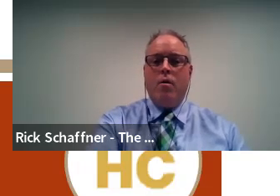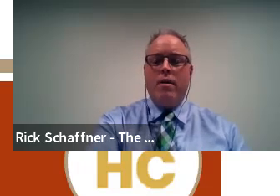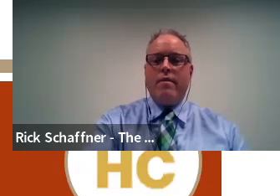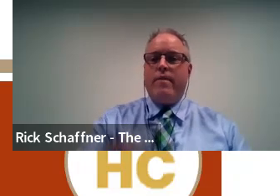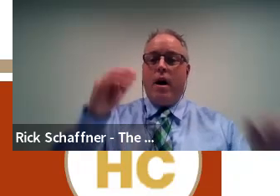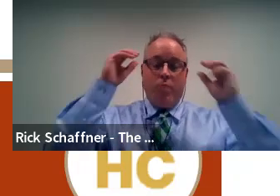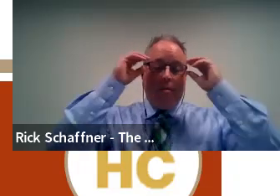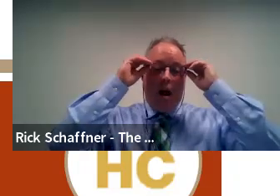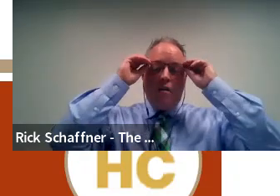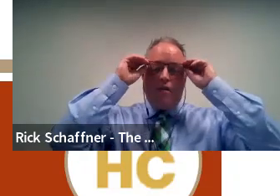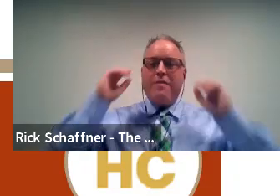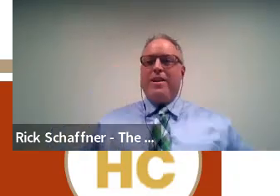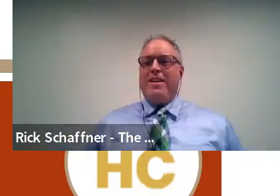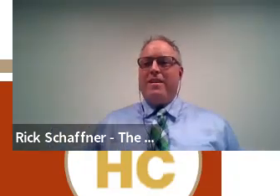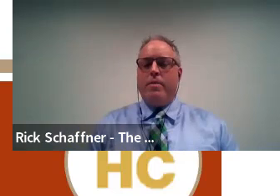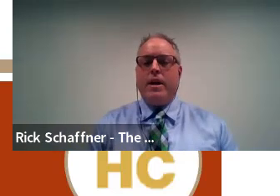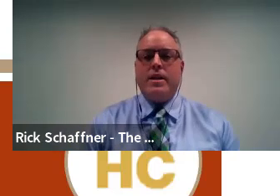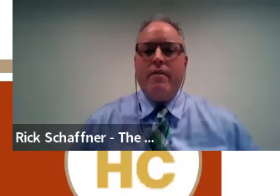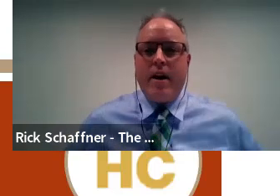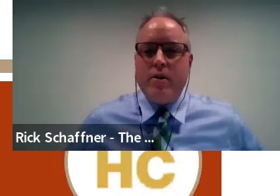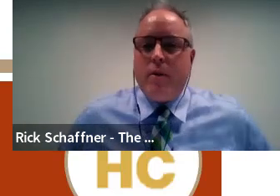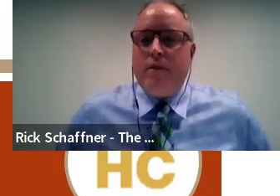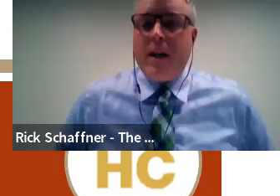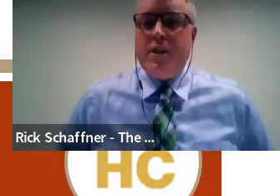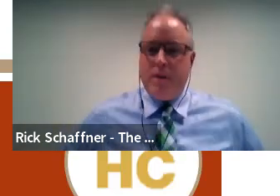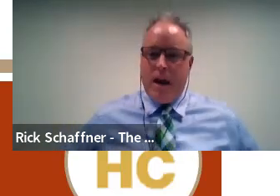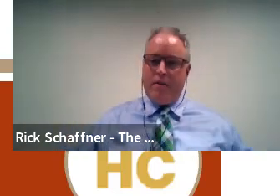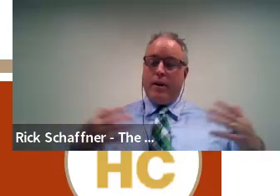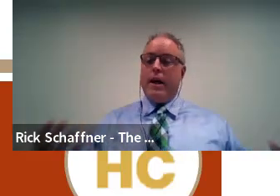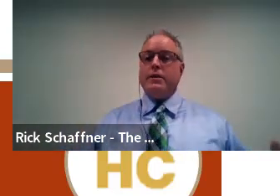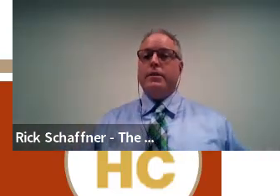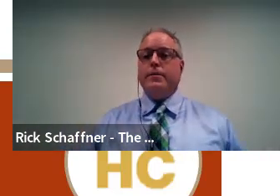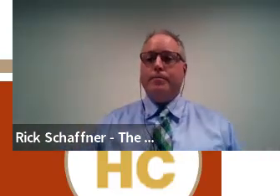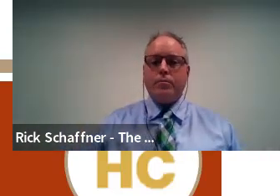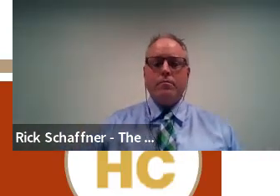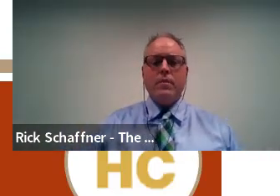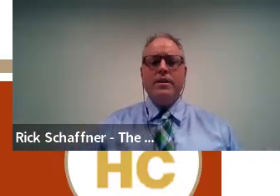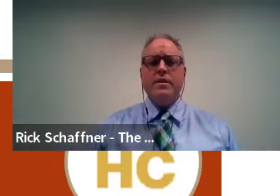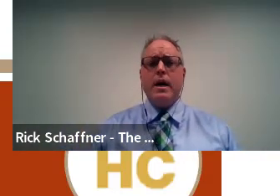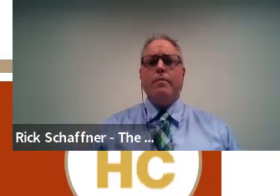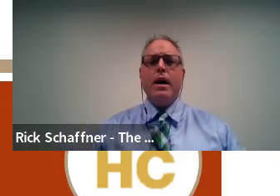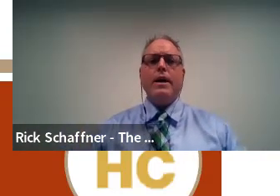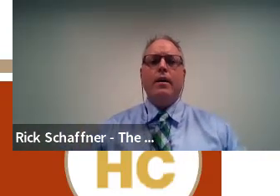Probably our favorite piece out of Echoes and Reflections beyond the three lessons, is the timeline.